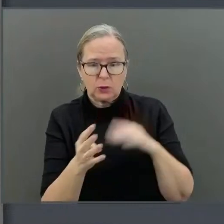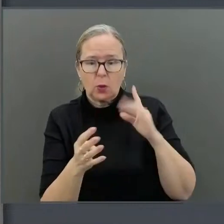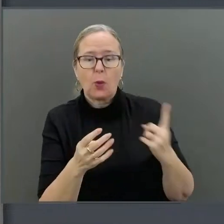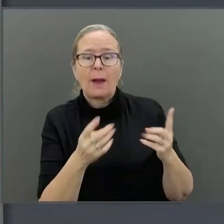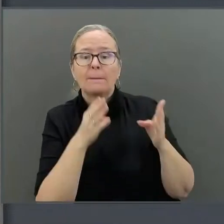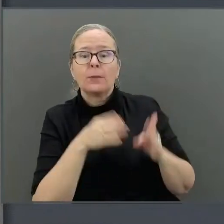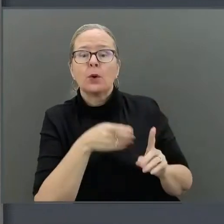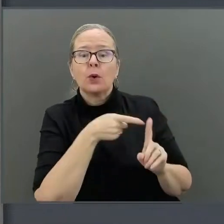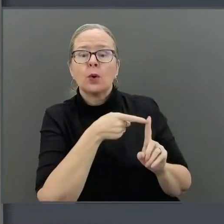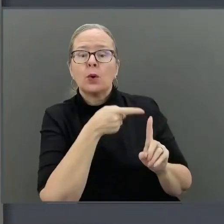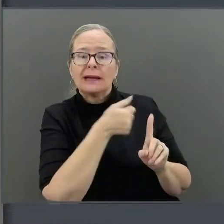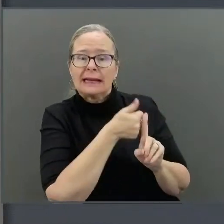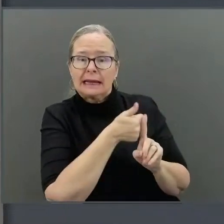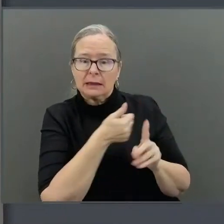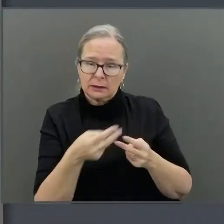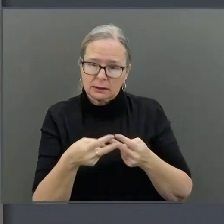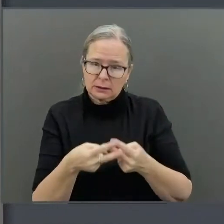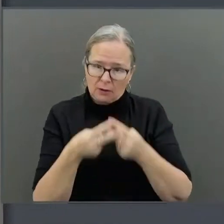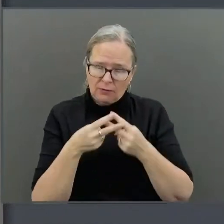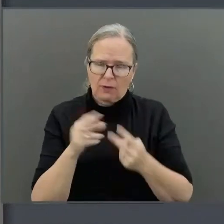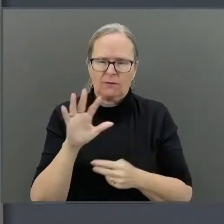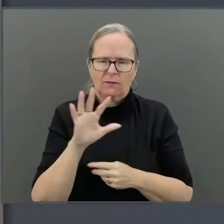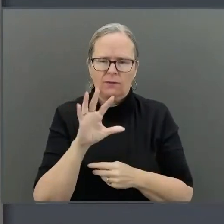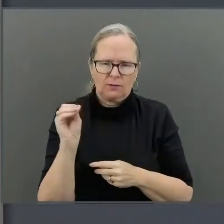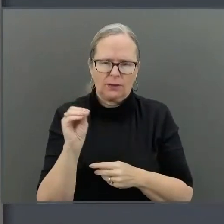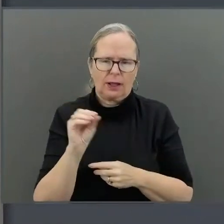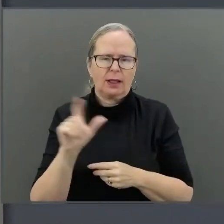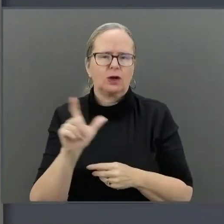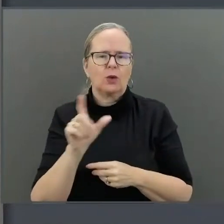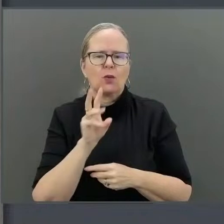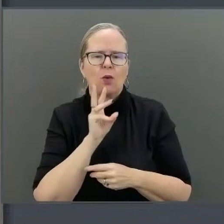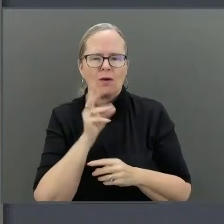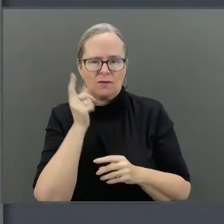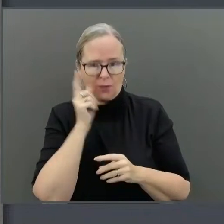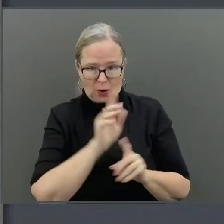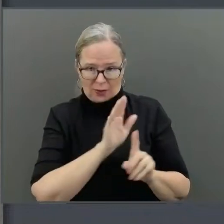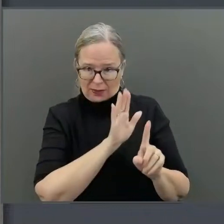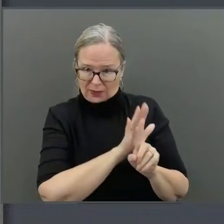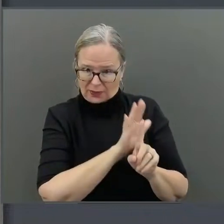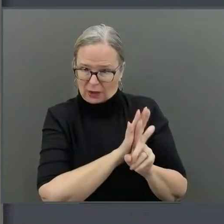and that's about the same amount of water that's used in a dozen toilet flushes so it's an amazing